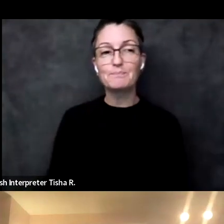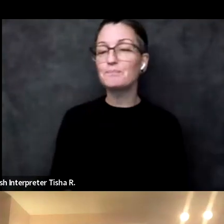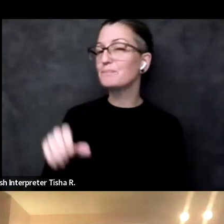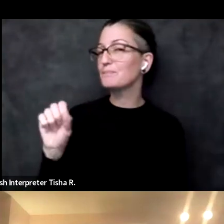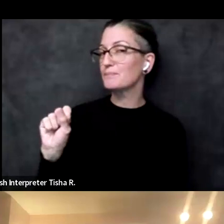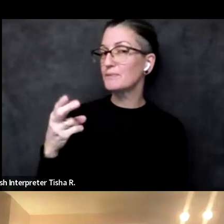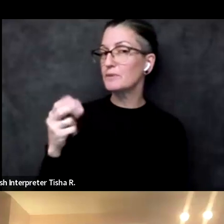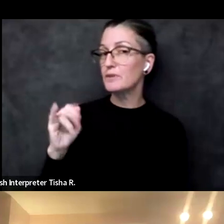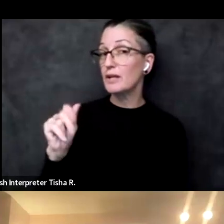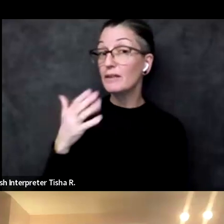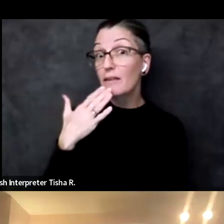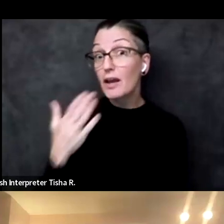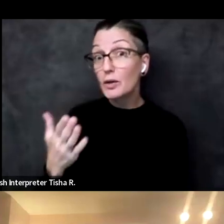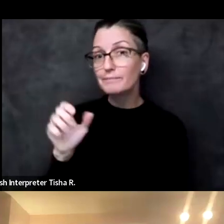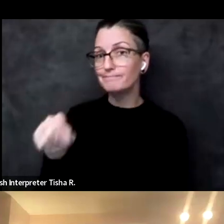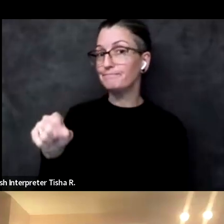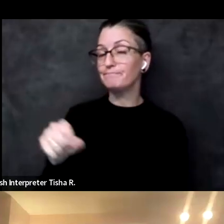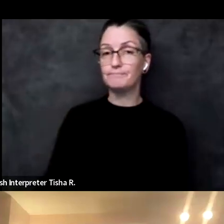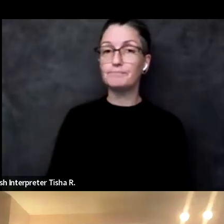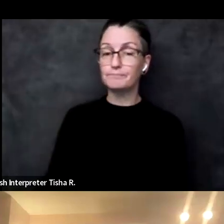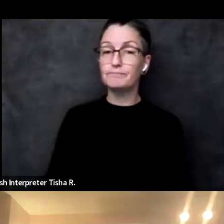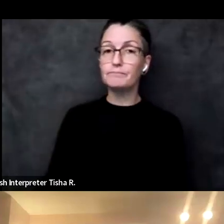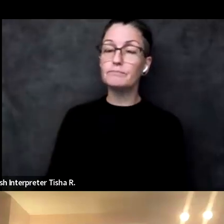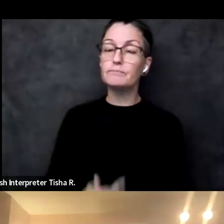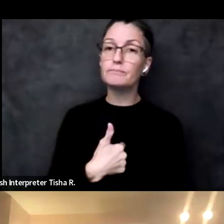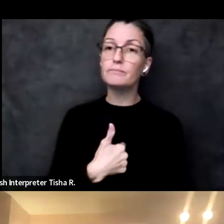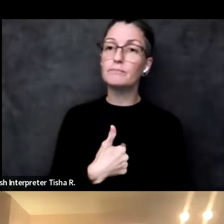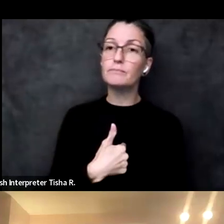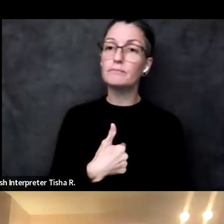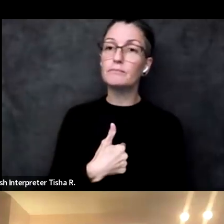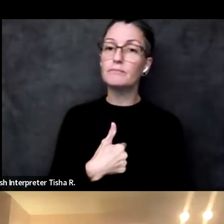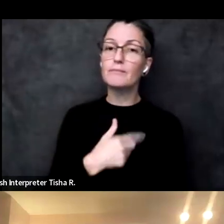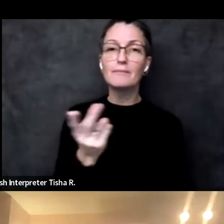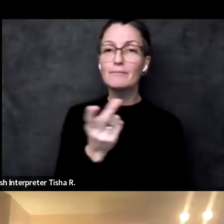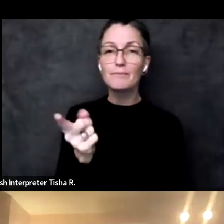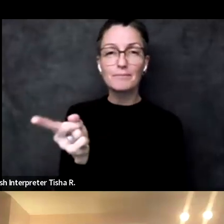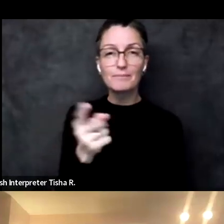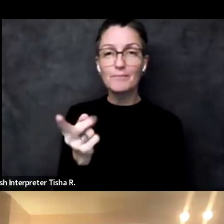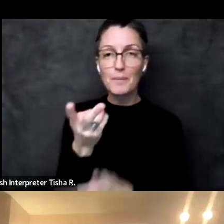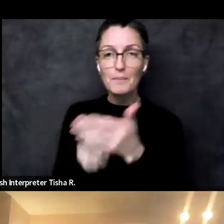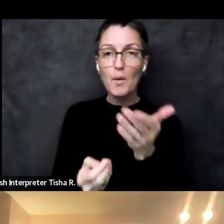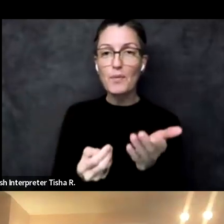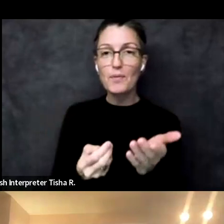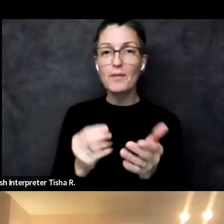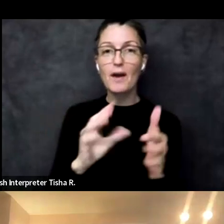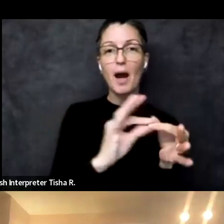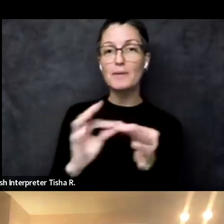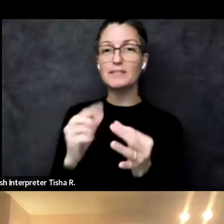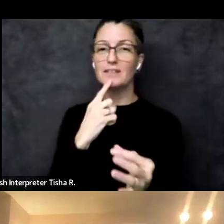I, I really loved that you're both basically saying, you know, we get to tell our own stories, right?